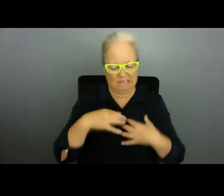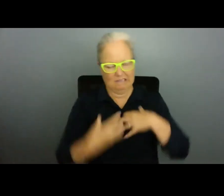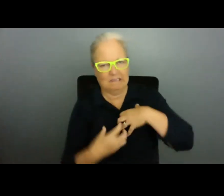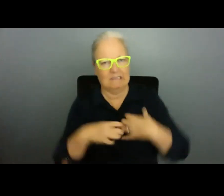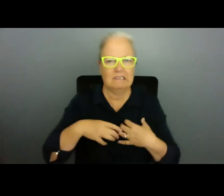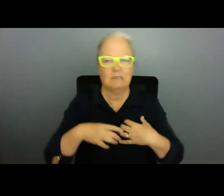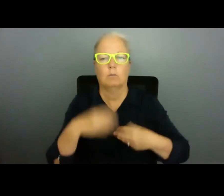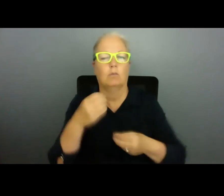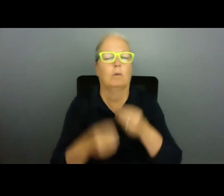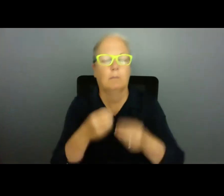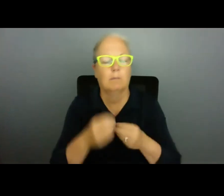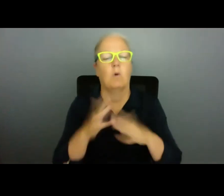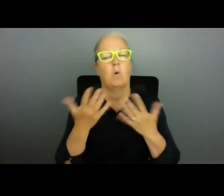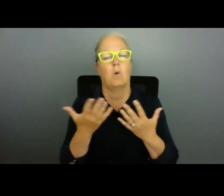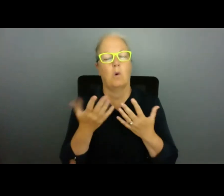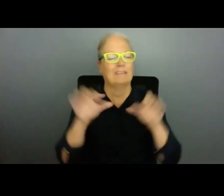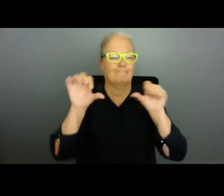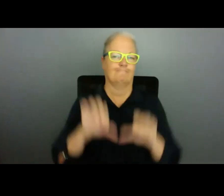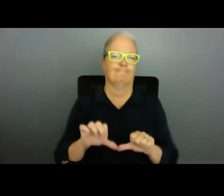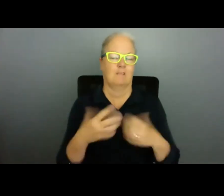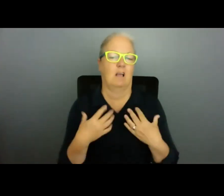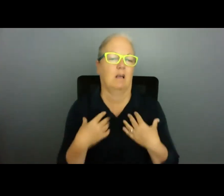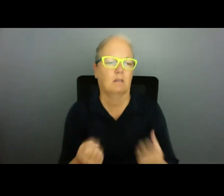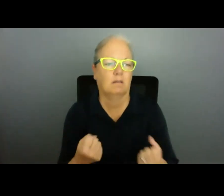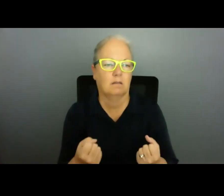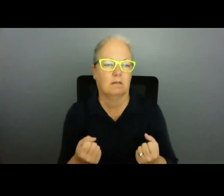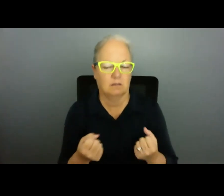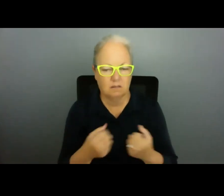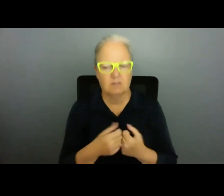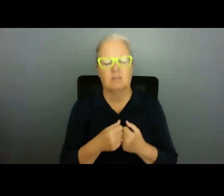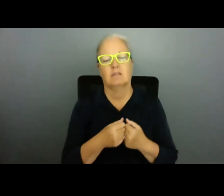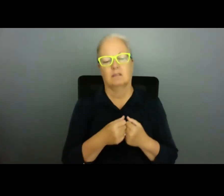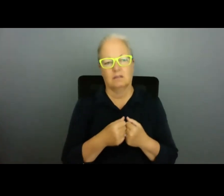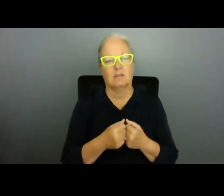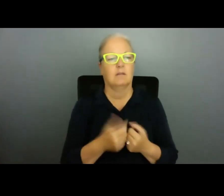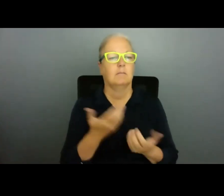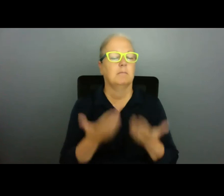these barriers obviously include things like lack of timely and accessible public health information